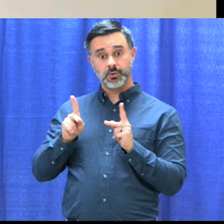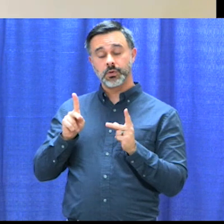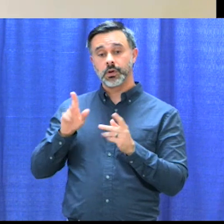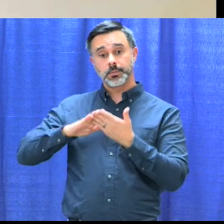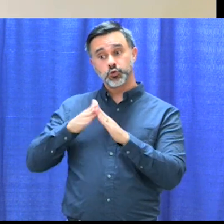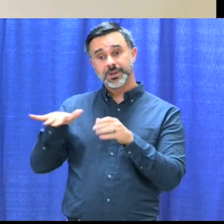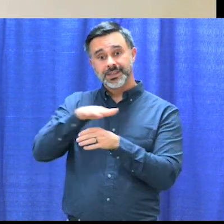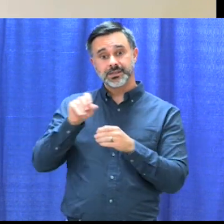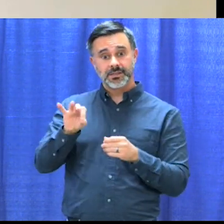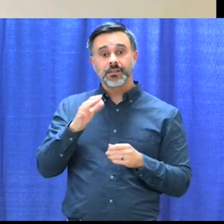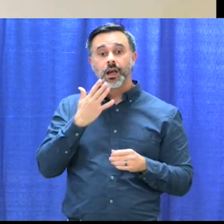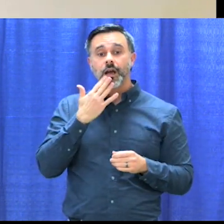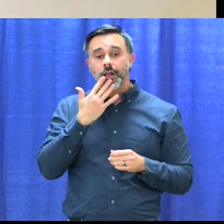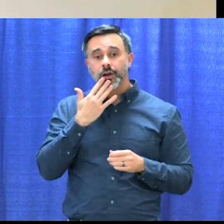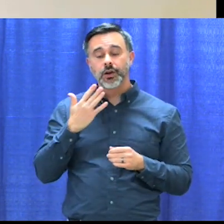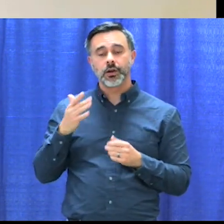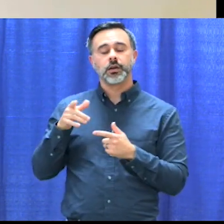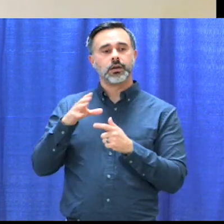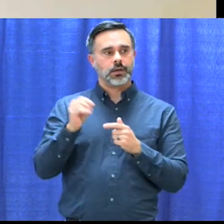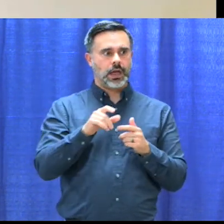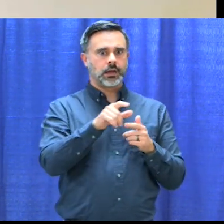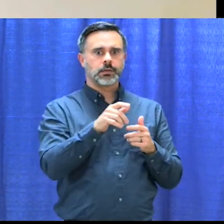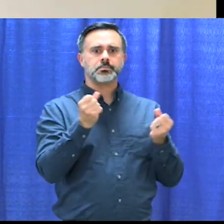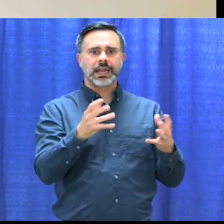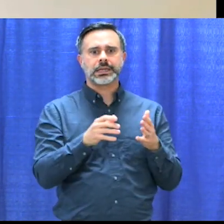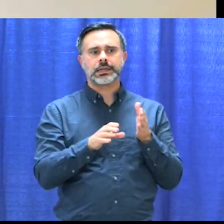numbers of students and families who remain disconnected.